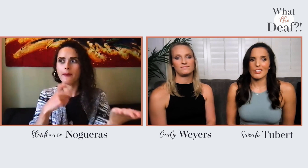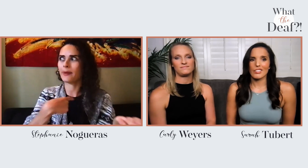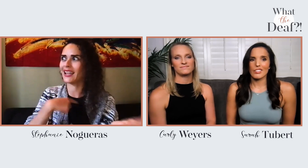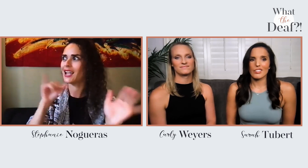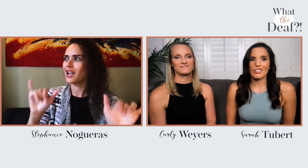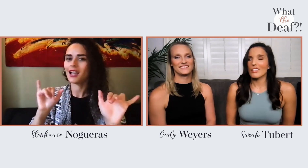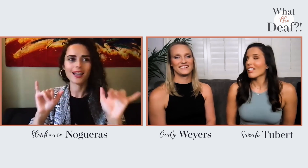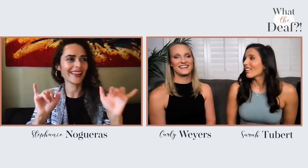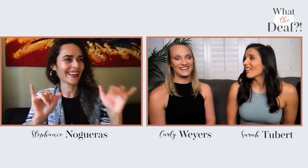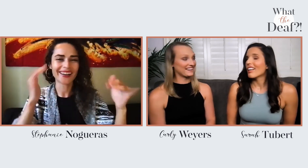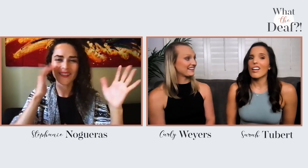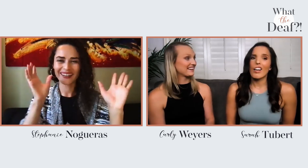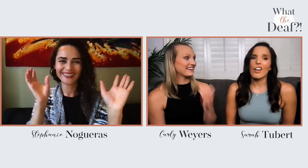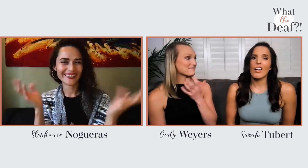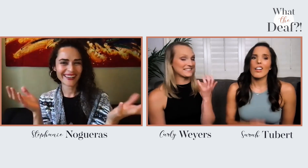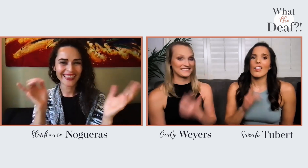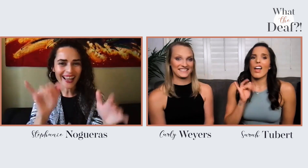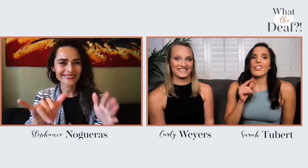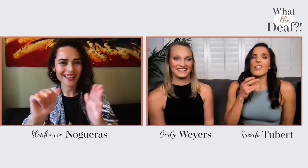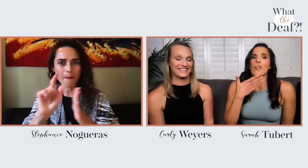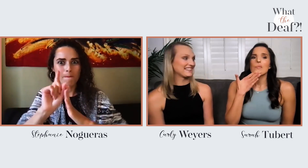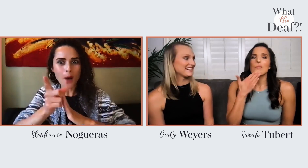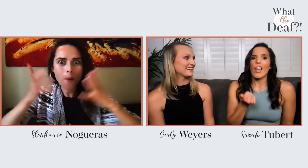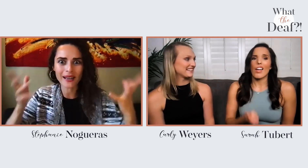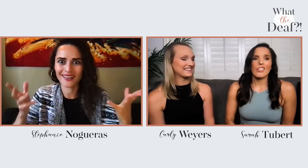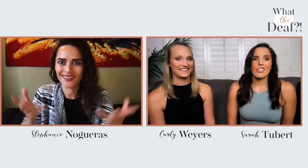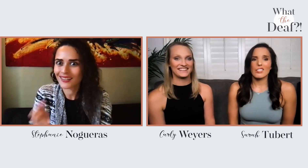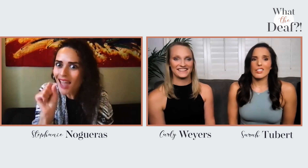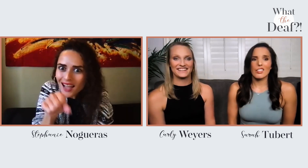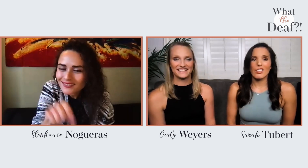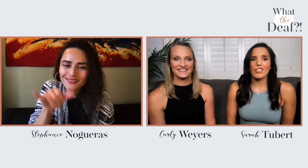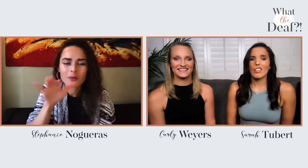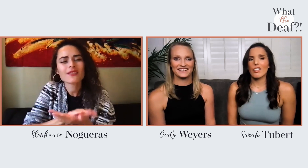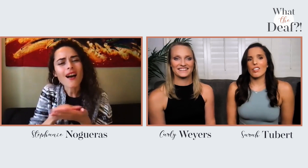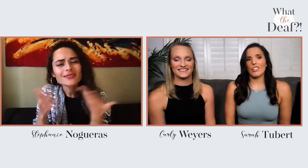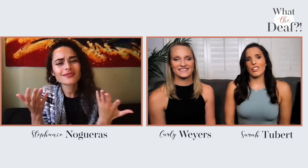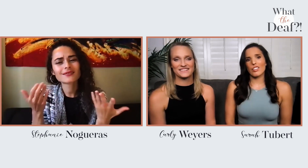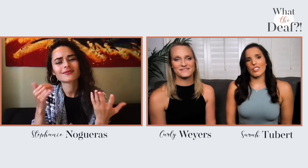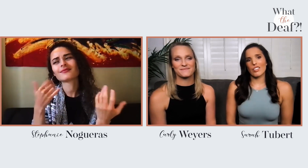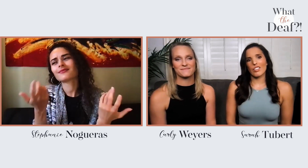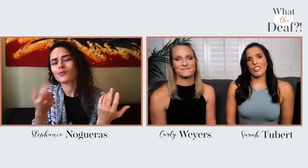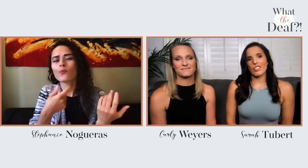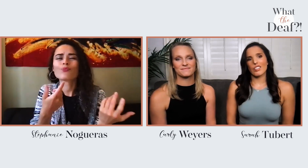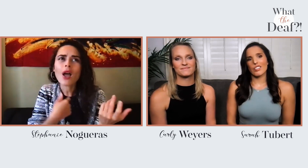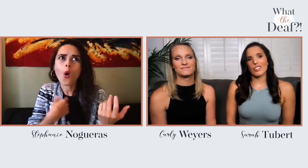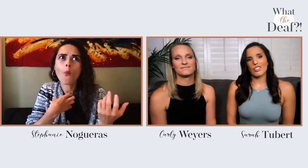I forgot that it was me for a second. It was cool. Amazing. - That's the best. Really, in that moment, I genuinely forgot for a moment. Like, I was able to let go, and it was so nice,